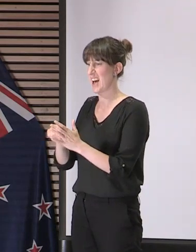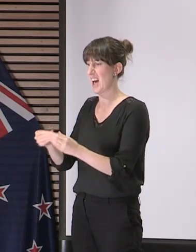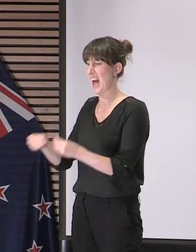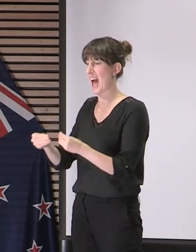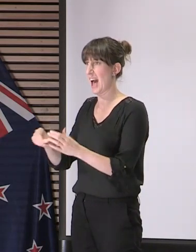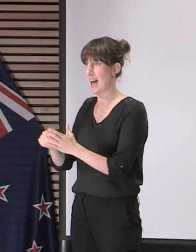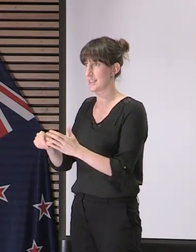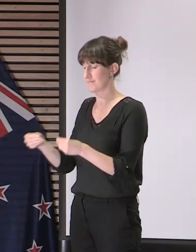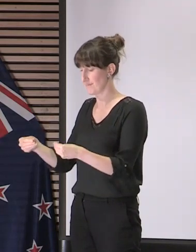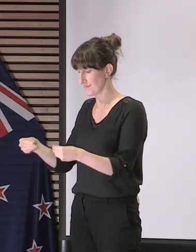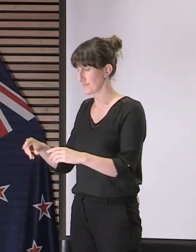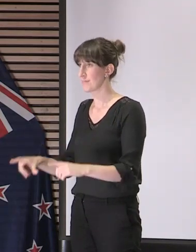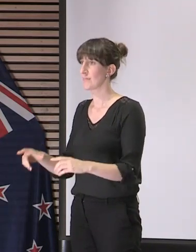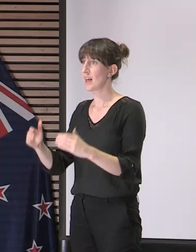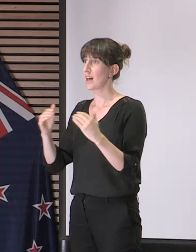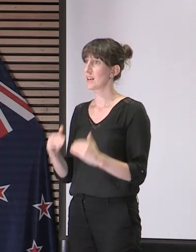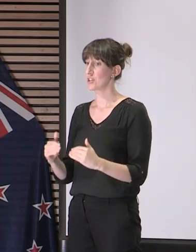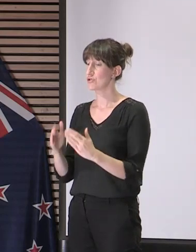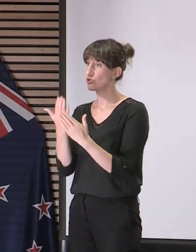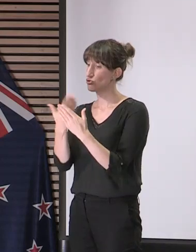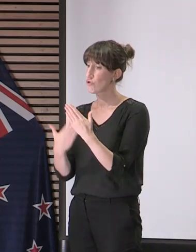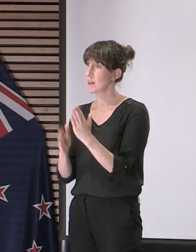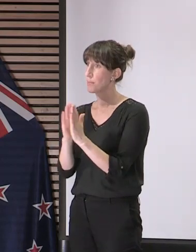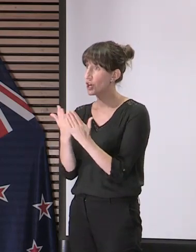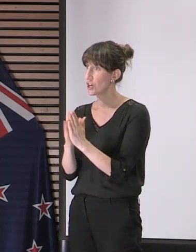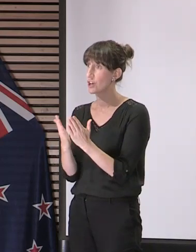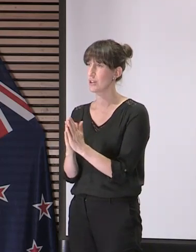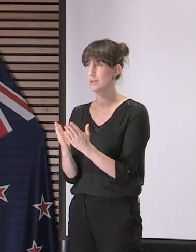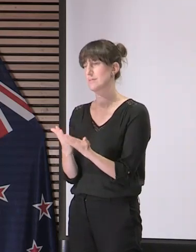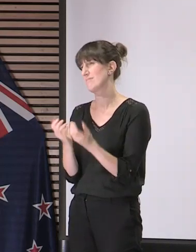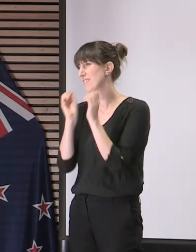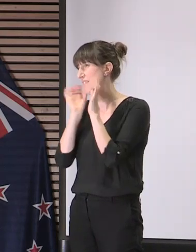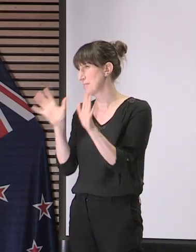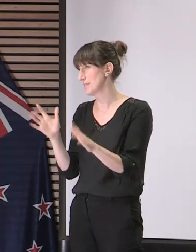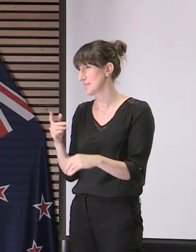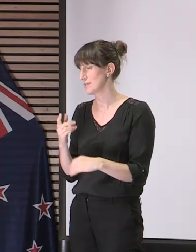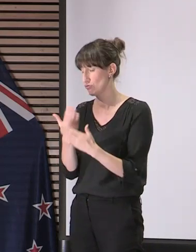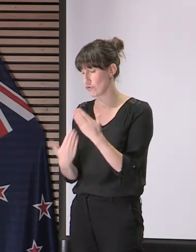there's a jigsaw puzzle, a hard jigsaw puzzle, a variety